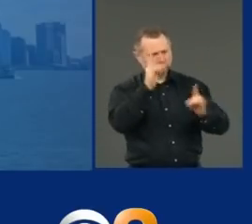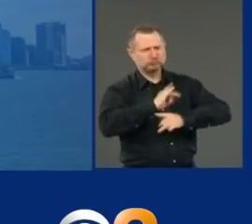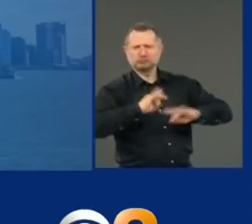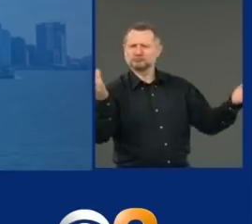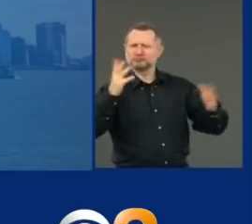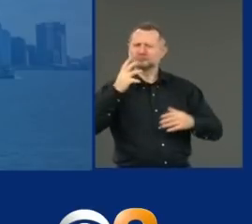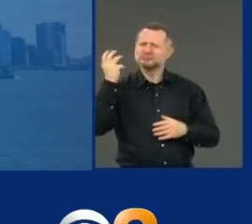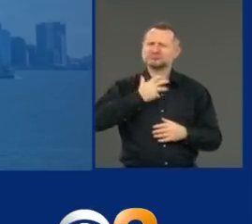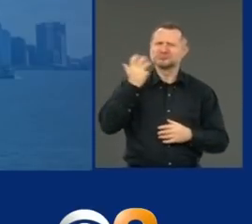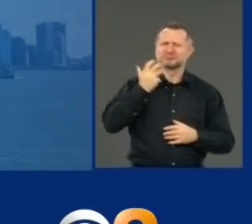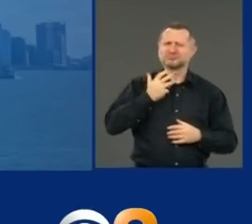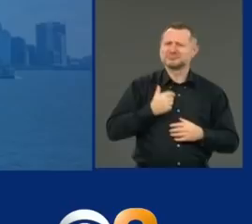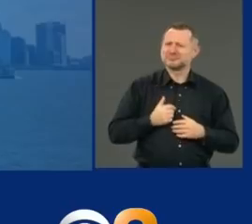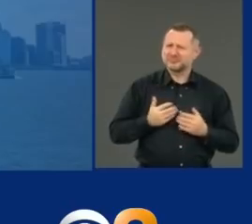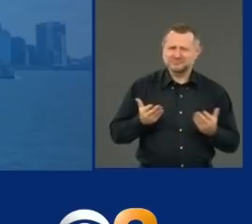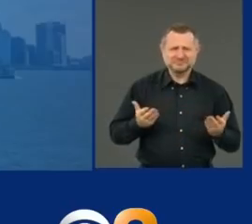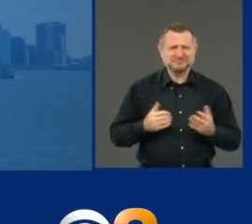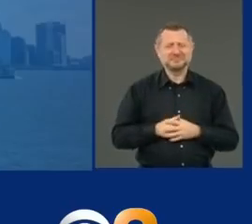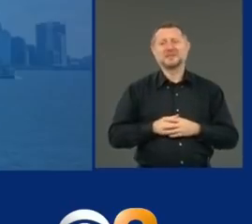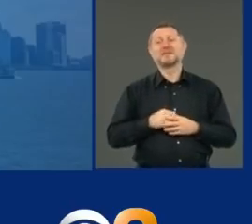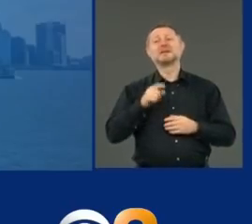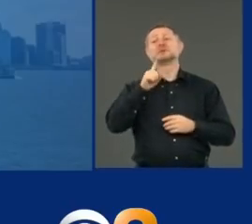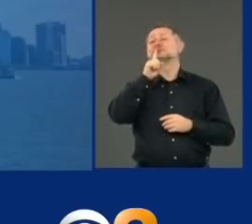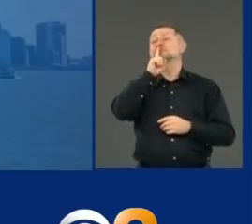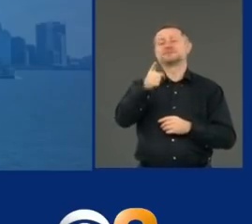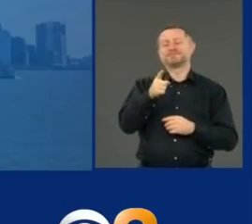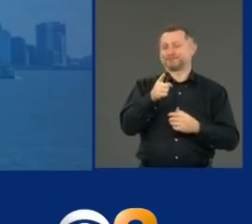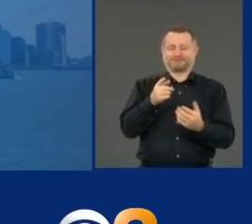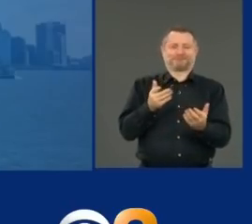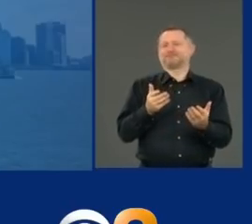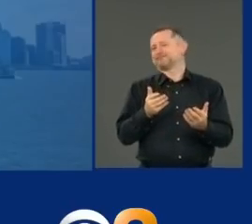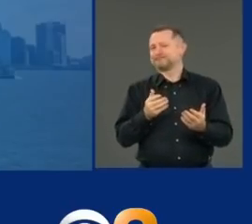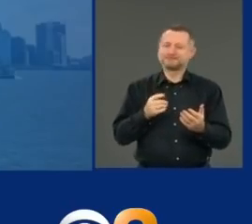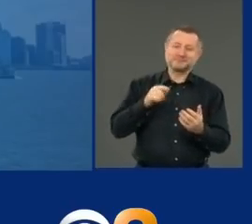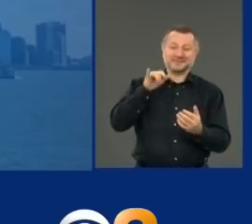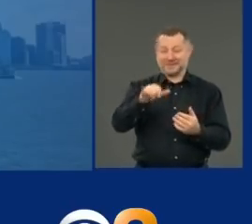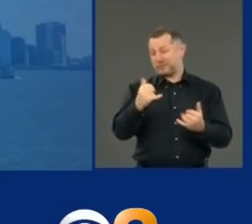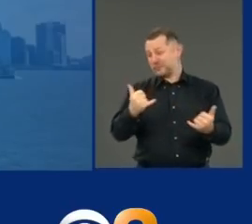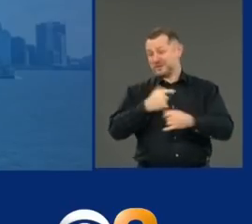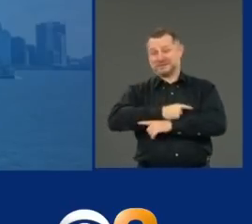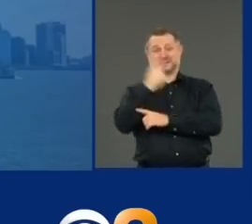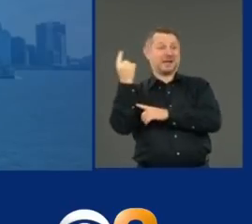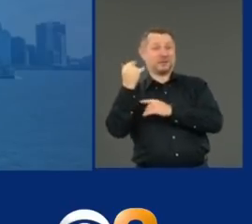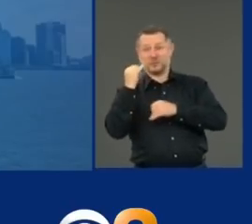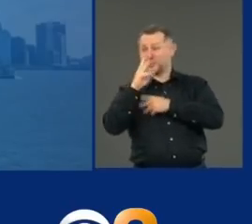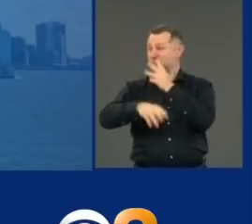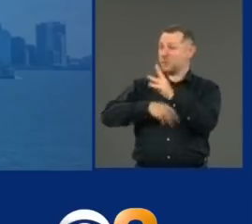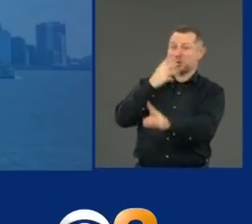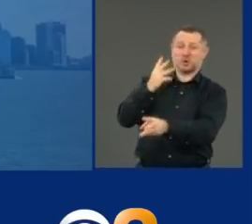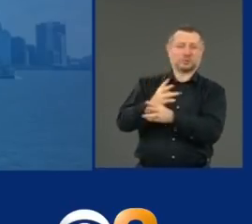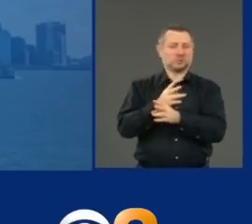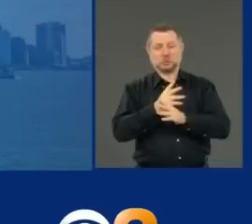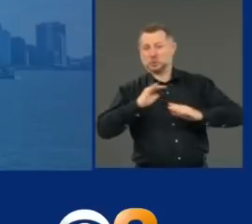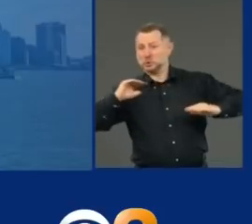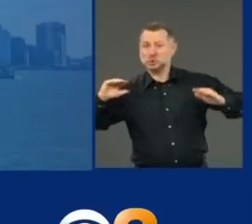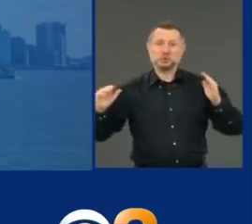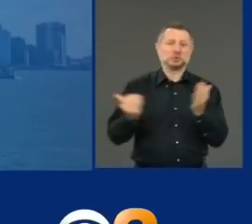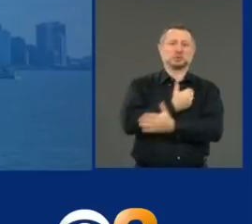ARE WRITING HISTORY IN NEW YORK . WE ARE WRITING HISTORY IN AMERICA. THAT'S WHAT WE ARE